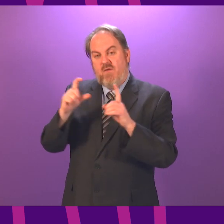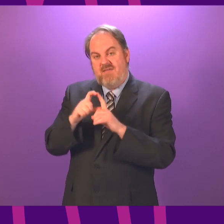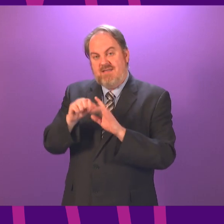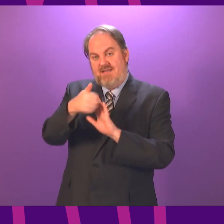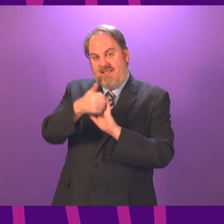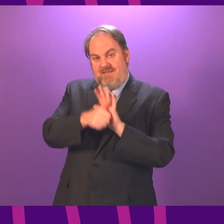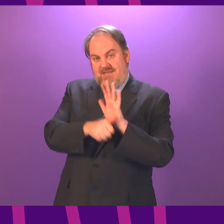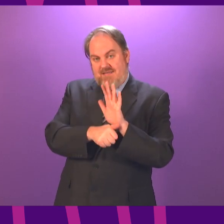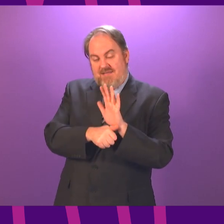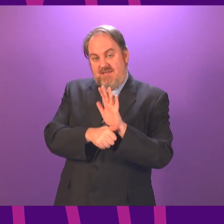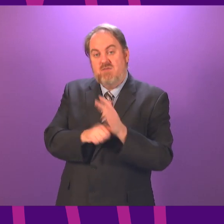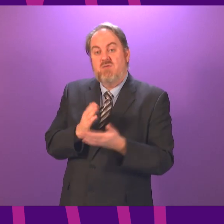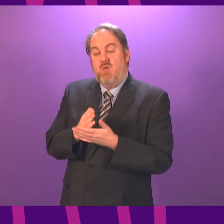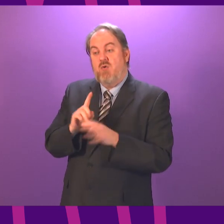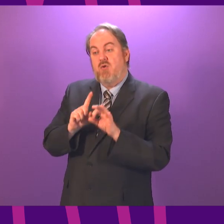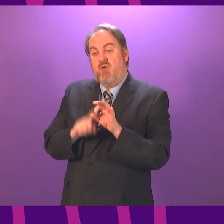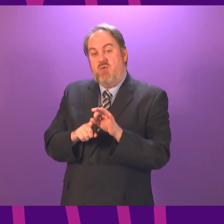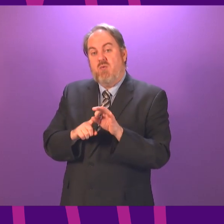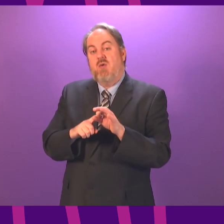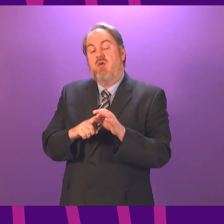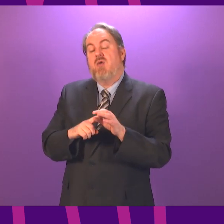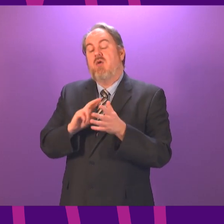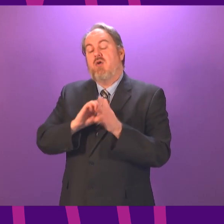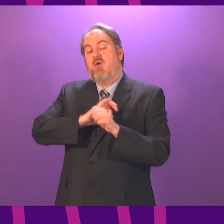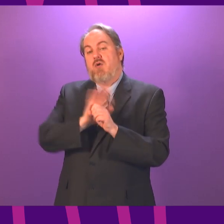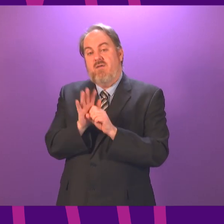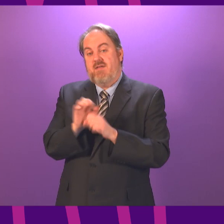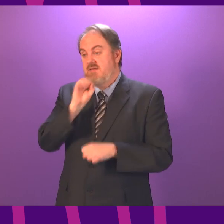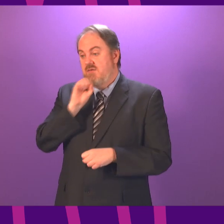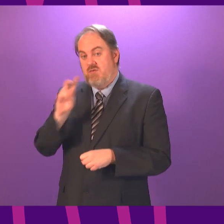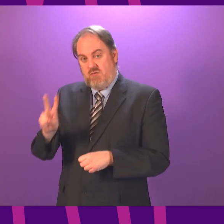The findings of the QCovid tool have already led to some groups being added to the shielding